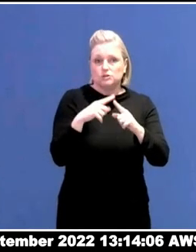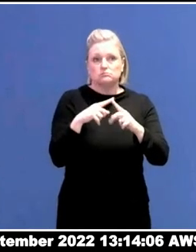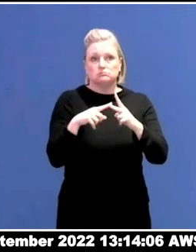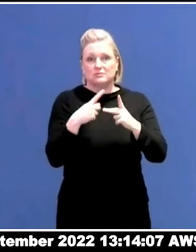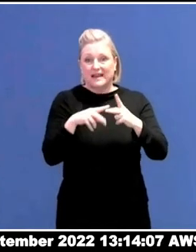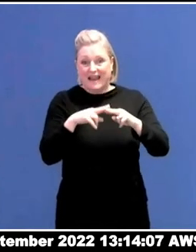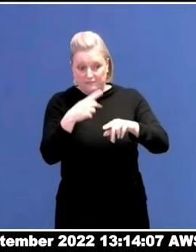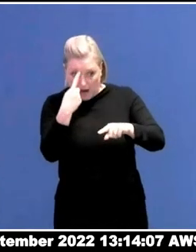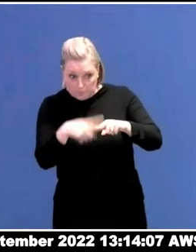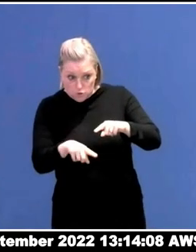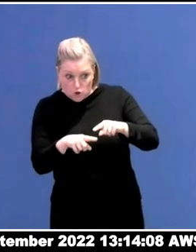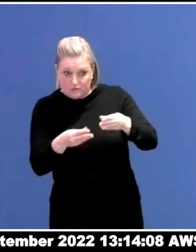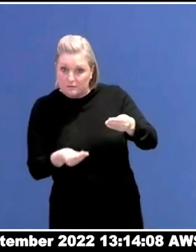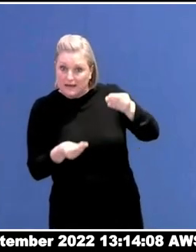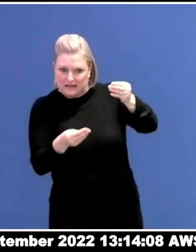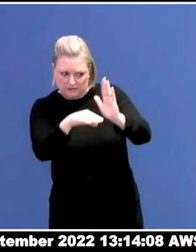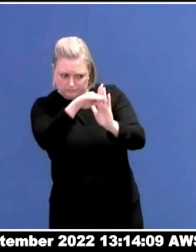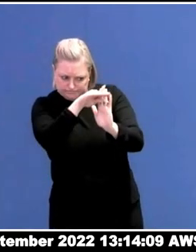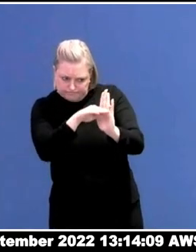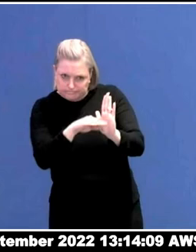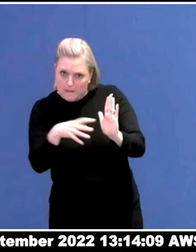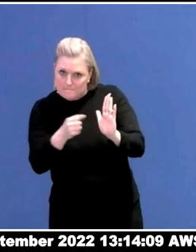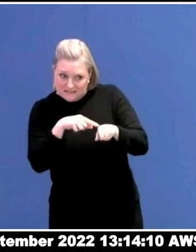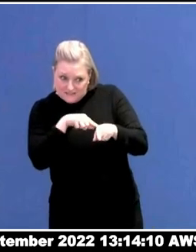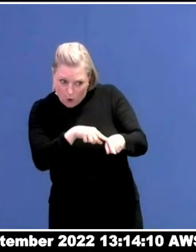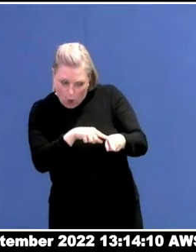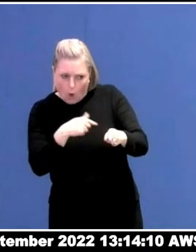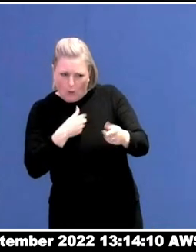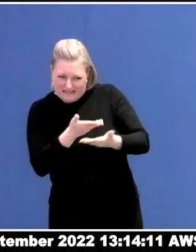conditions. And when it's time for them to go to court and if they plead guilty to that